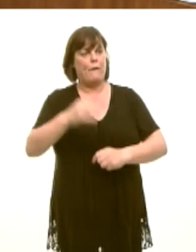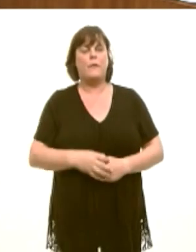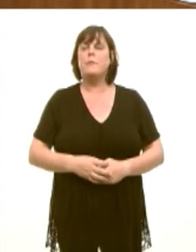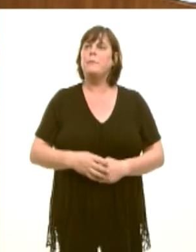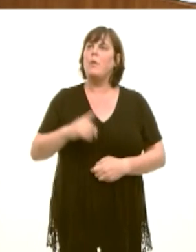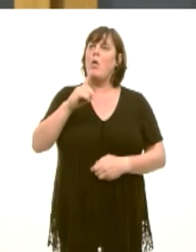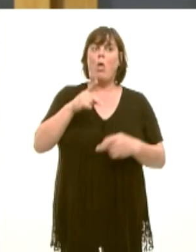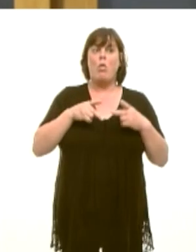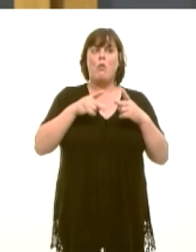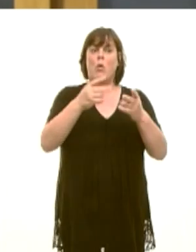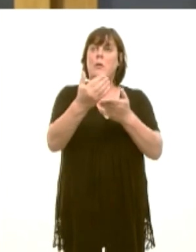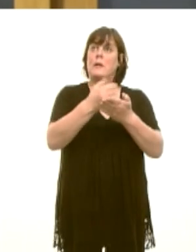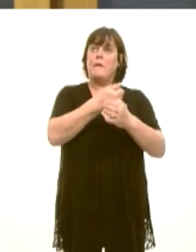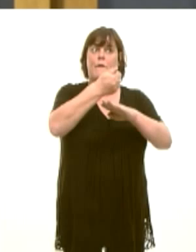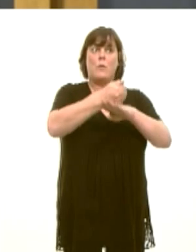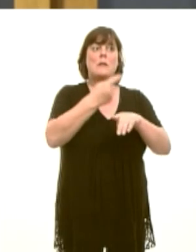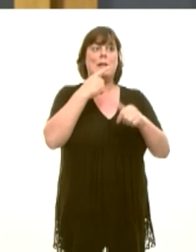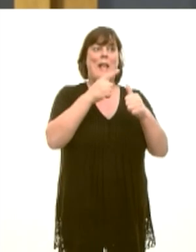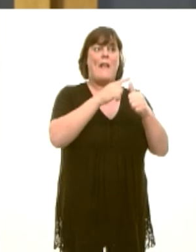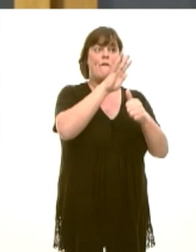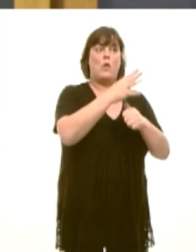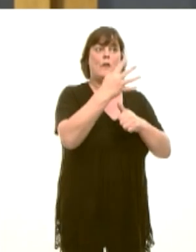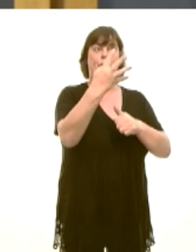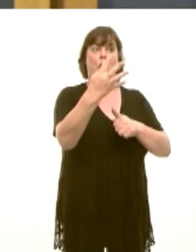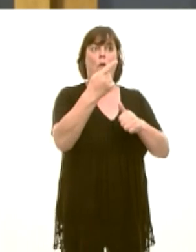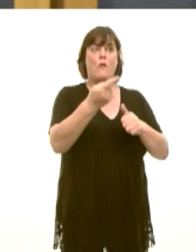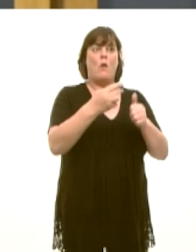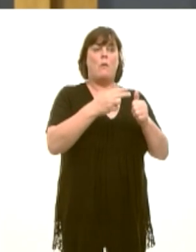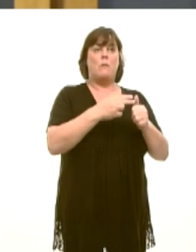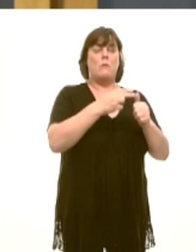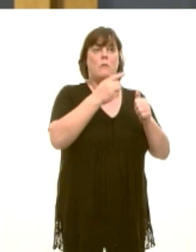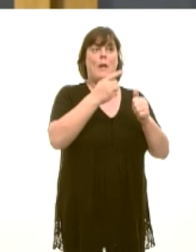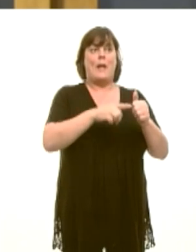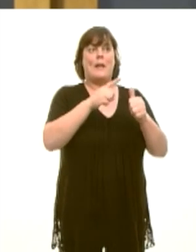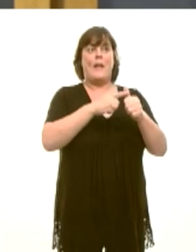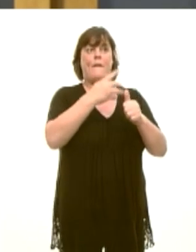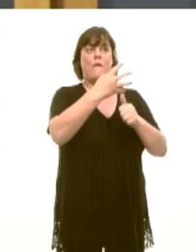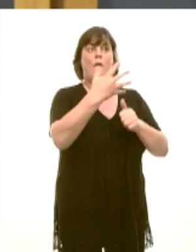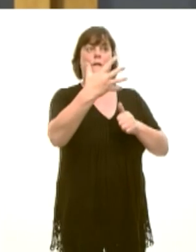confirms that the A44 between Llangurig and Aberystwyth and the A458 between Welshpool